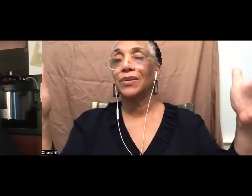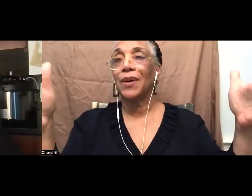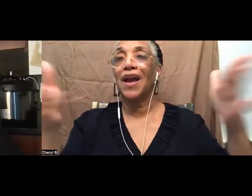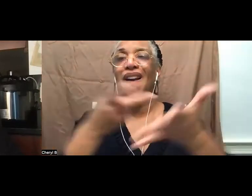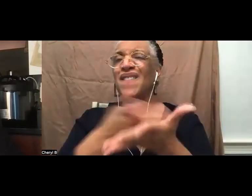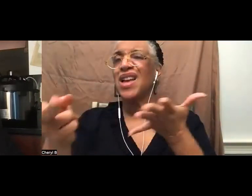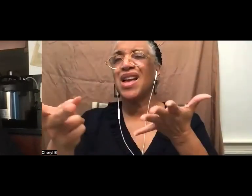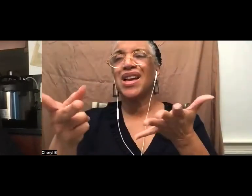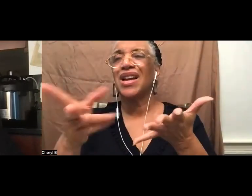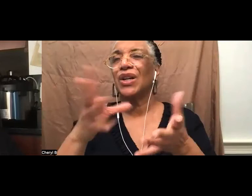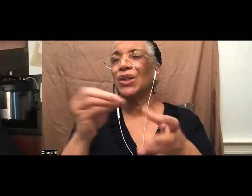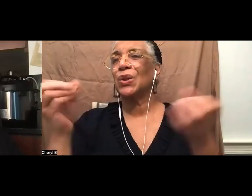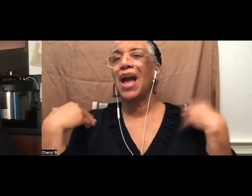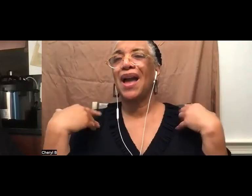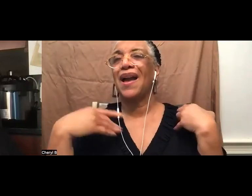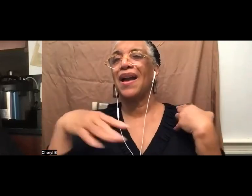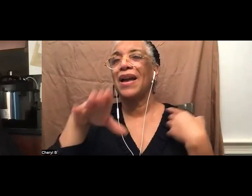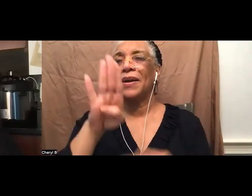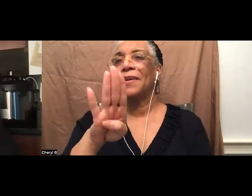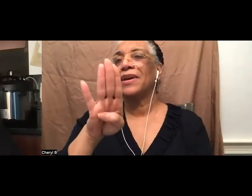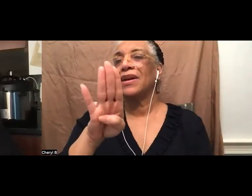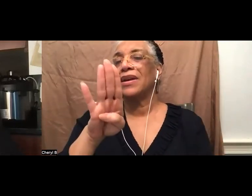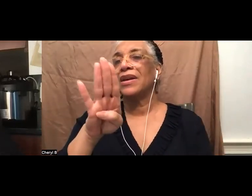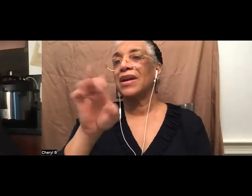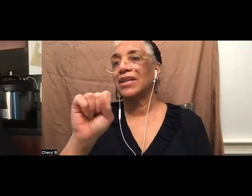sign language interpretation for most of the events.